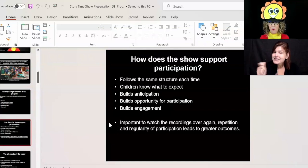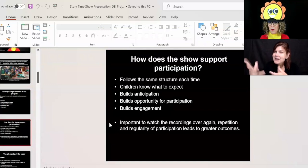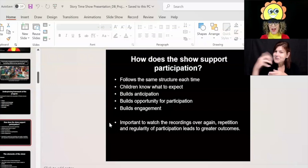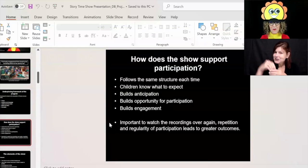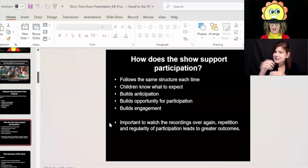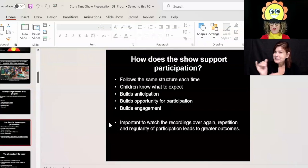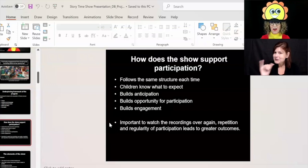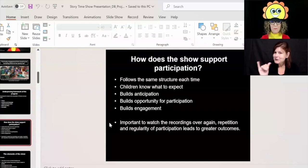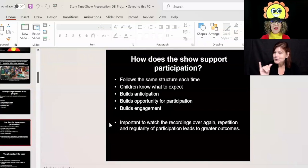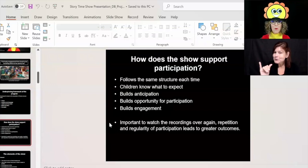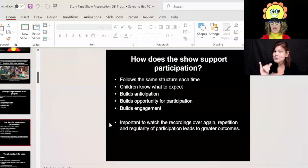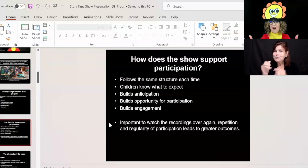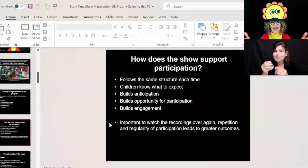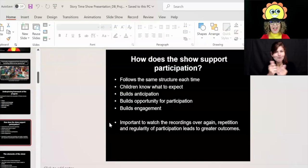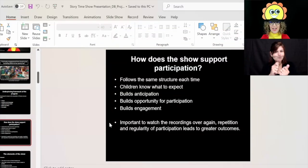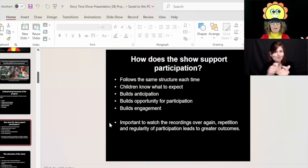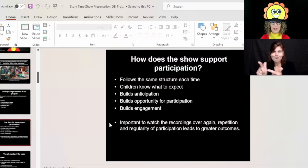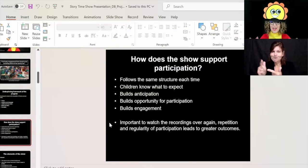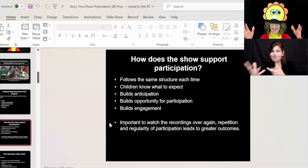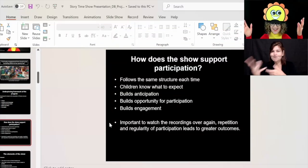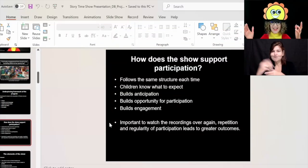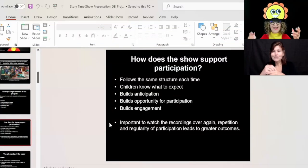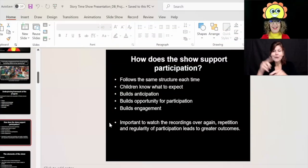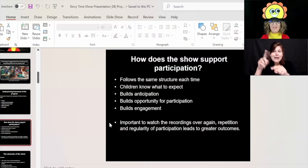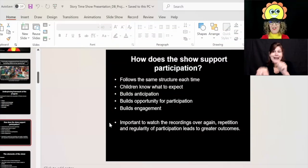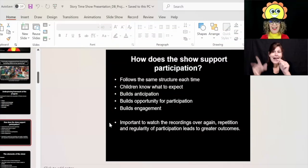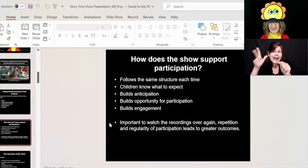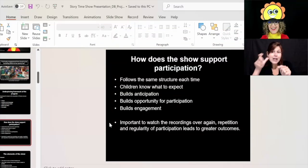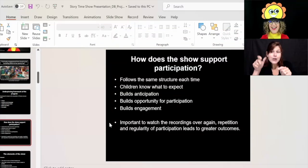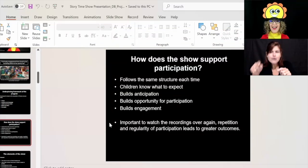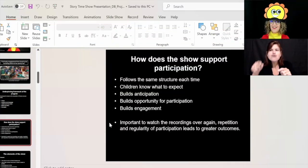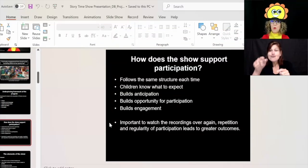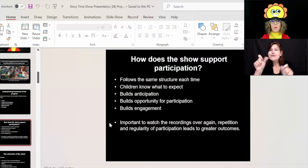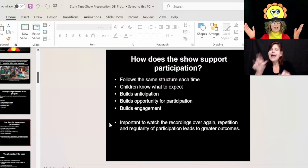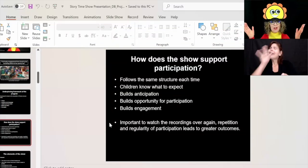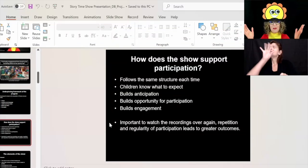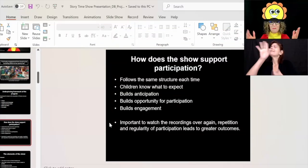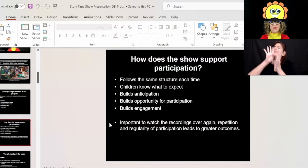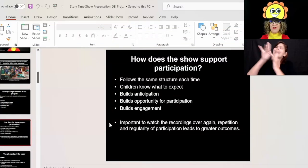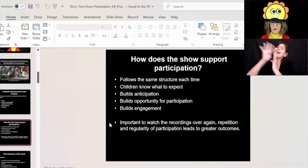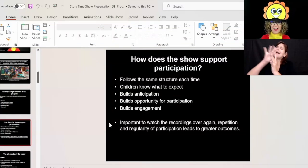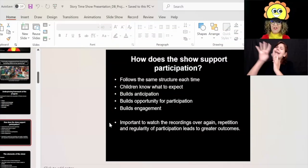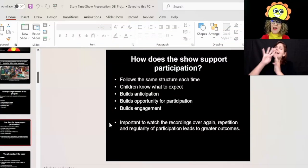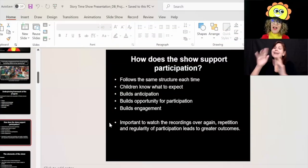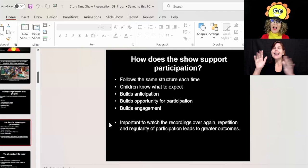all the way with this show. We can't hear you. So you can sing as loud as you like and "Whoopeedeedoo" do as much as you wish